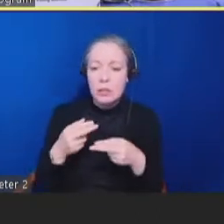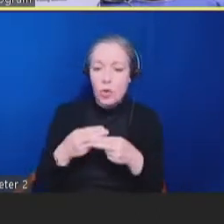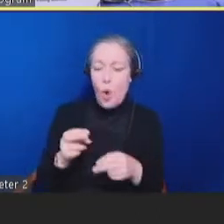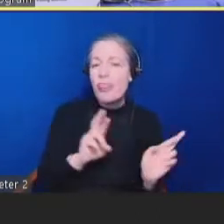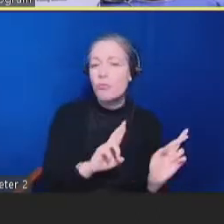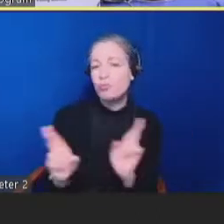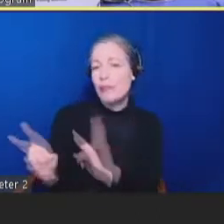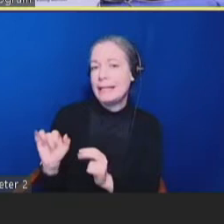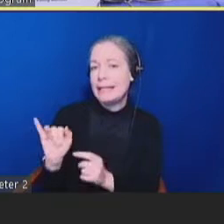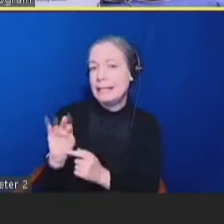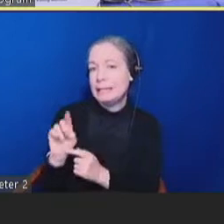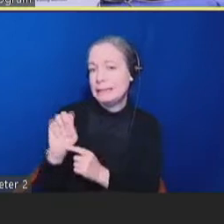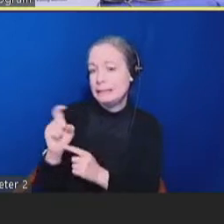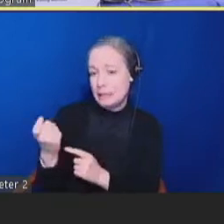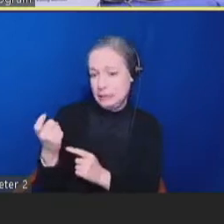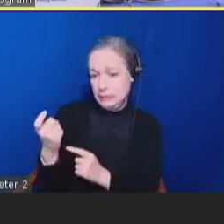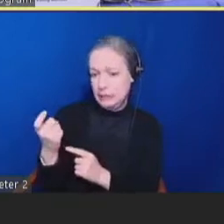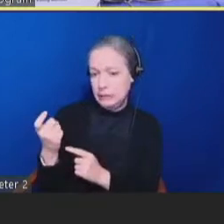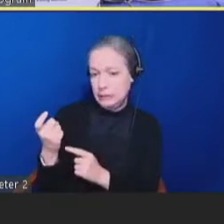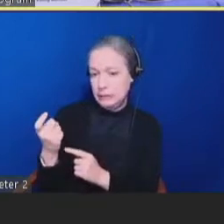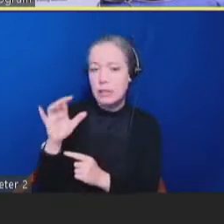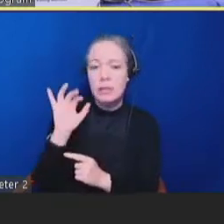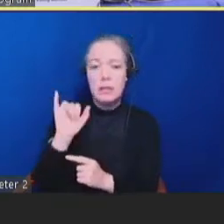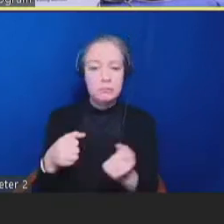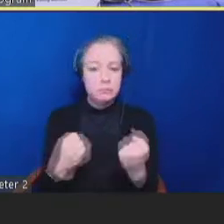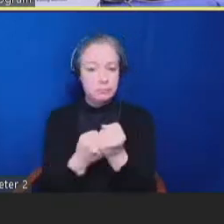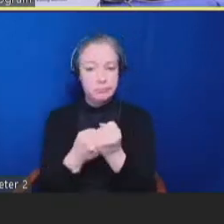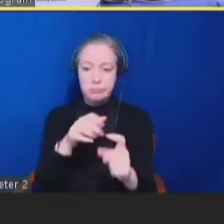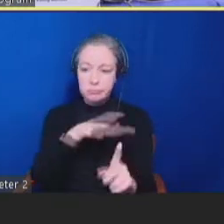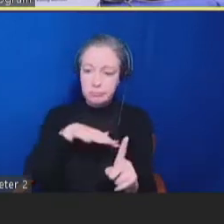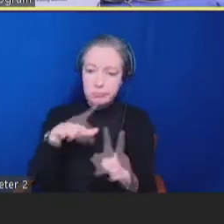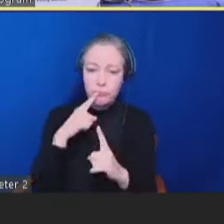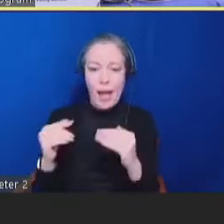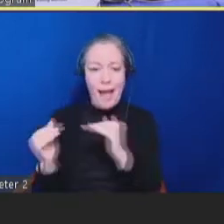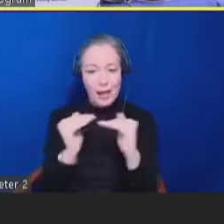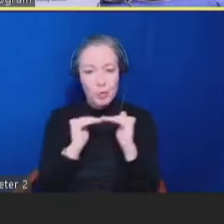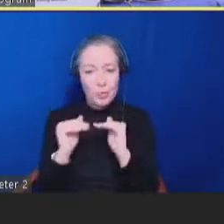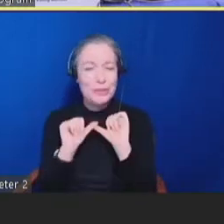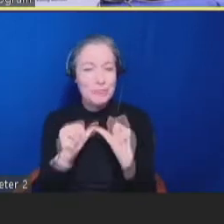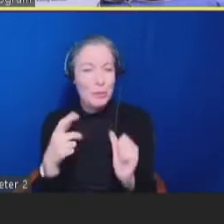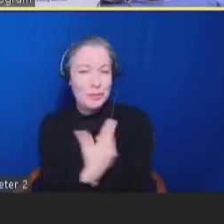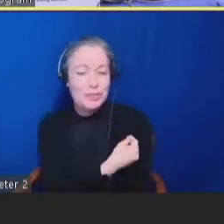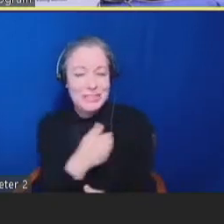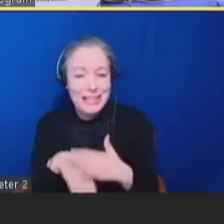countries around the world. It assesses policies, strategies, and actions that facilitate both